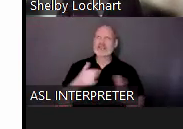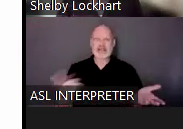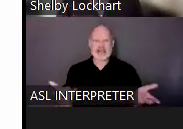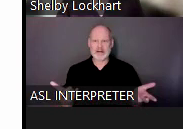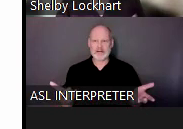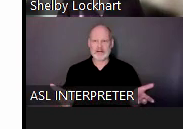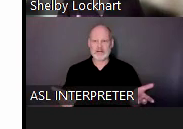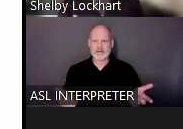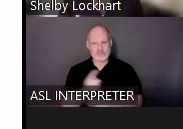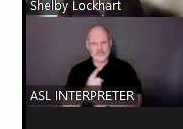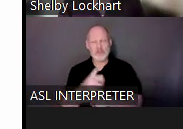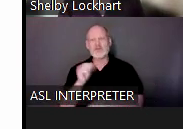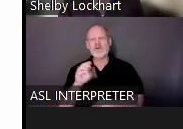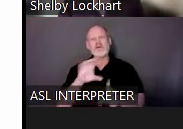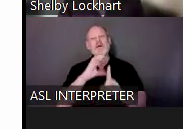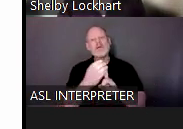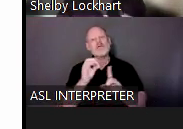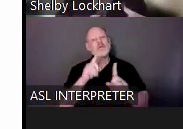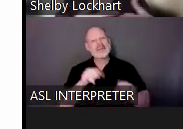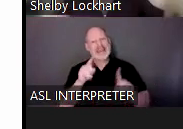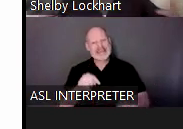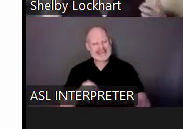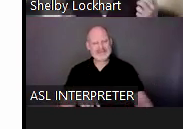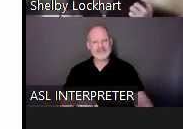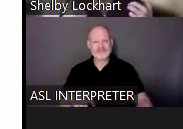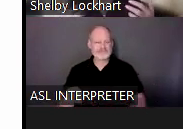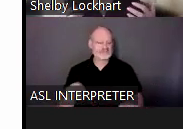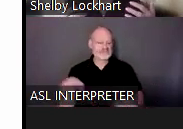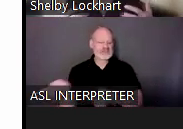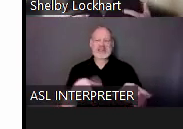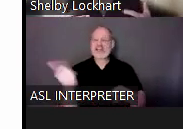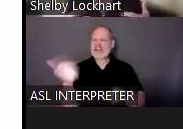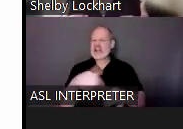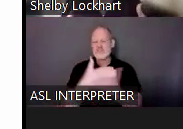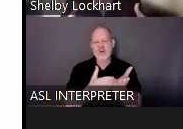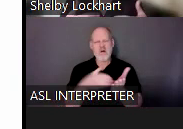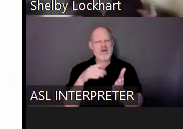so the culture of attendance like any part of school culture or community culture, you've got